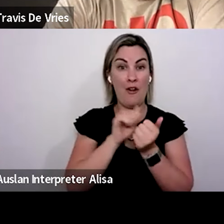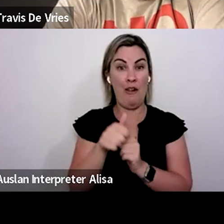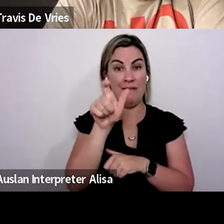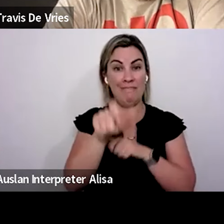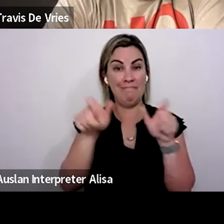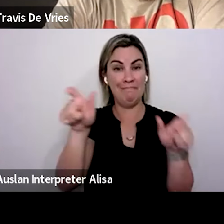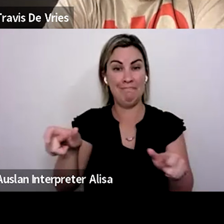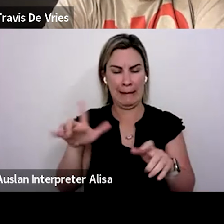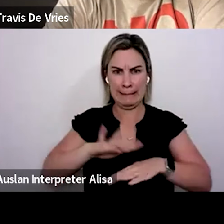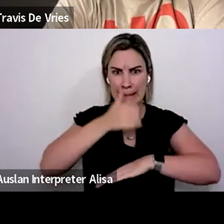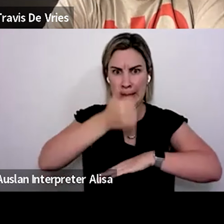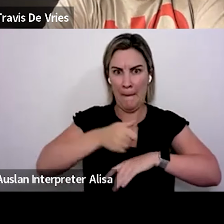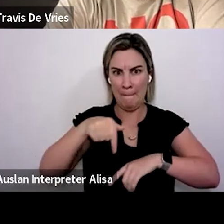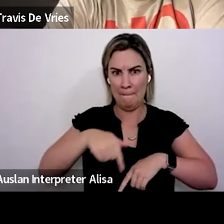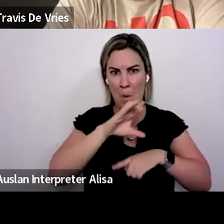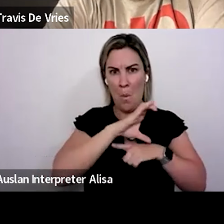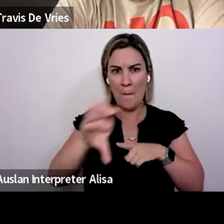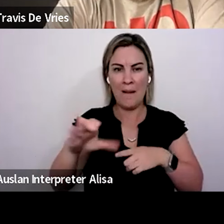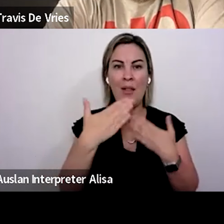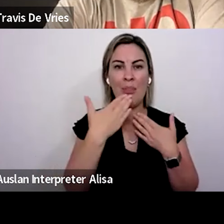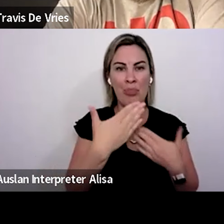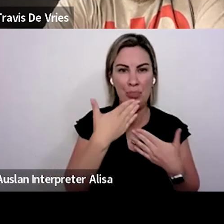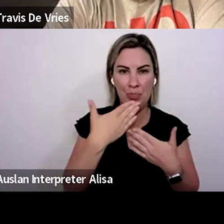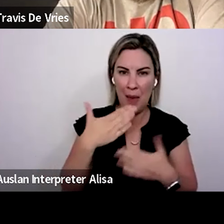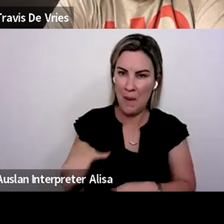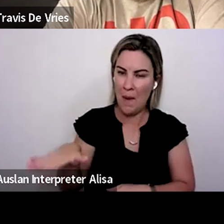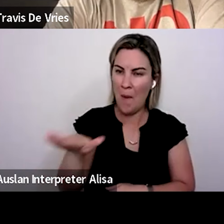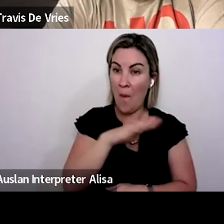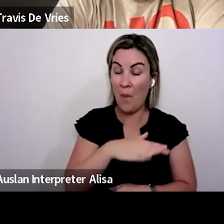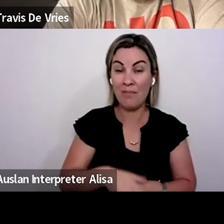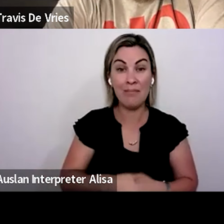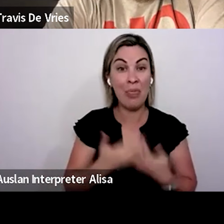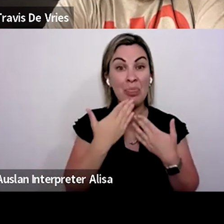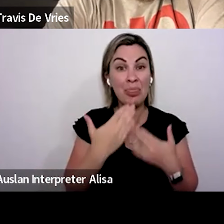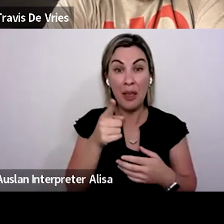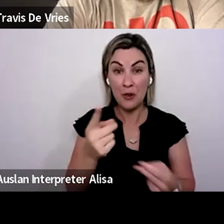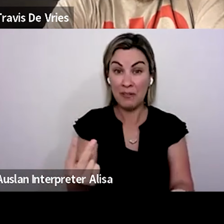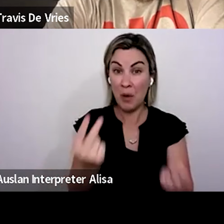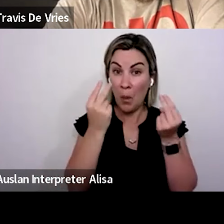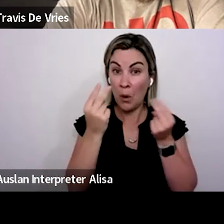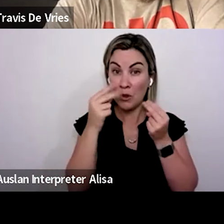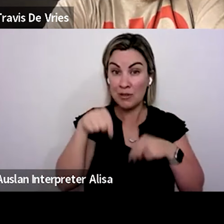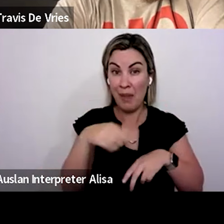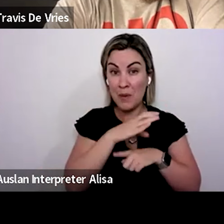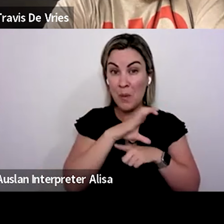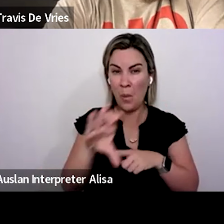And finally, a very humble thank you to all of you for watching. We're so pleased to have you working alongside us.